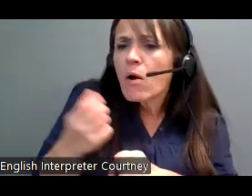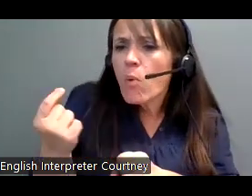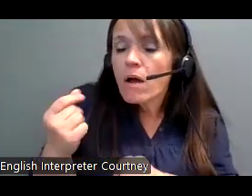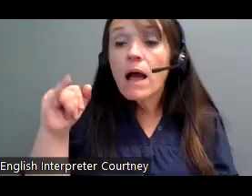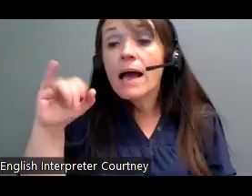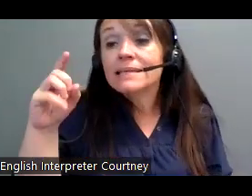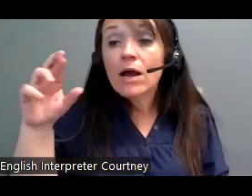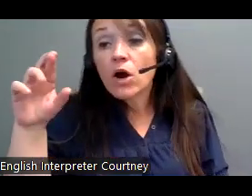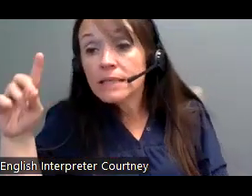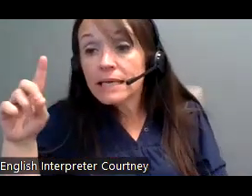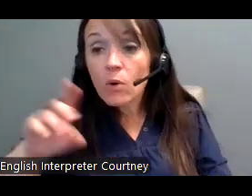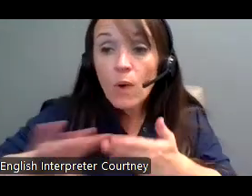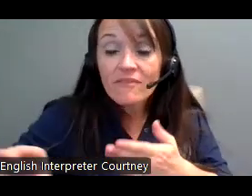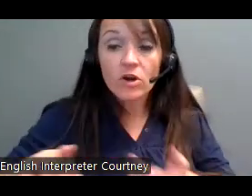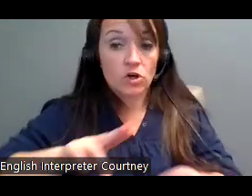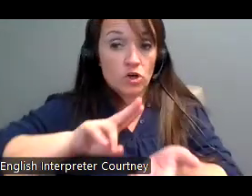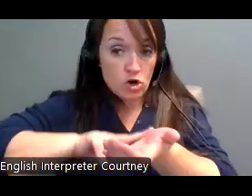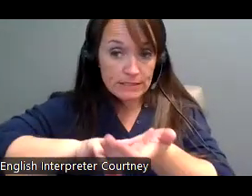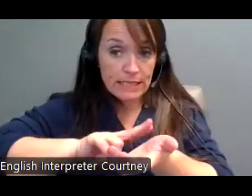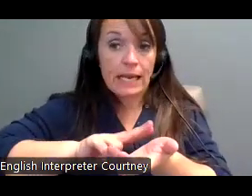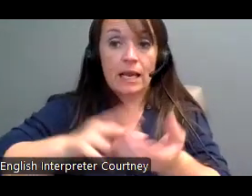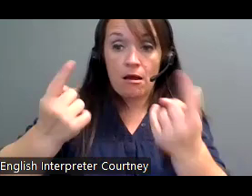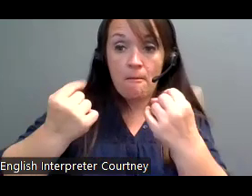addition to nursing services? MARGIE MOORE-WILLIAMSON: